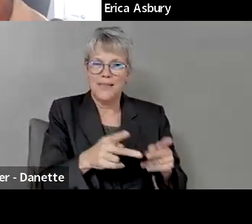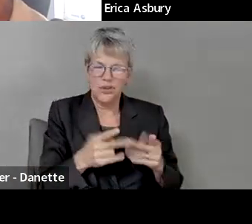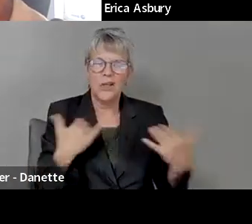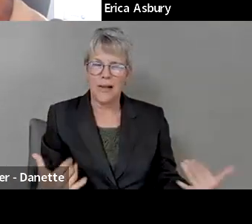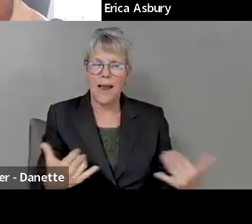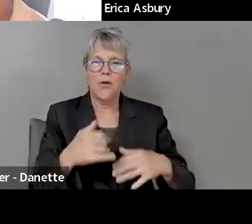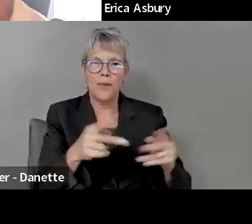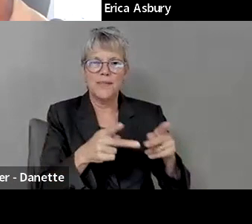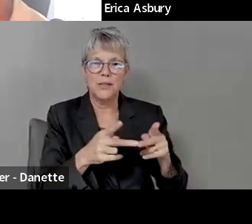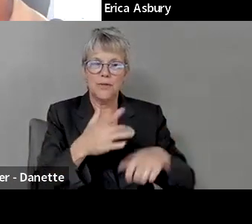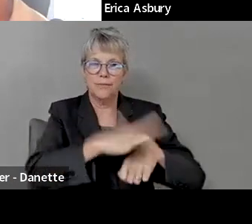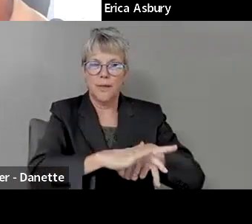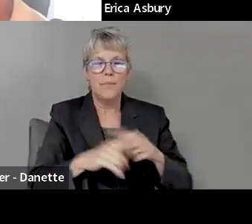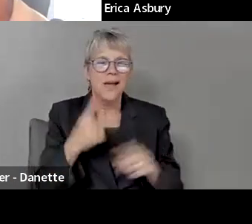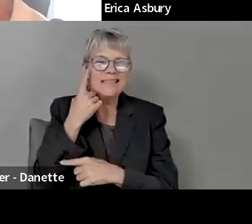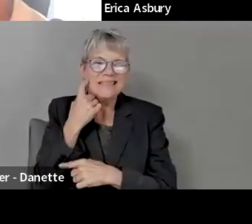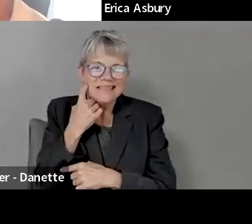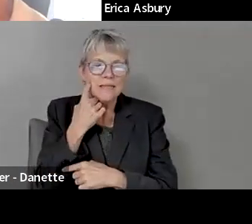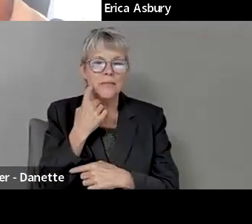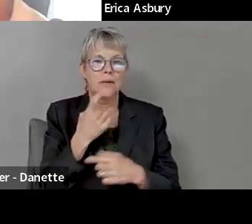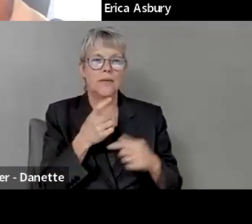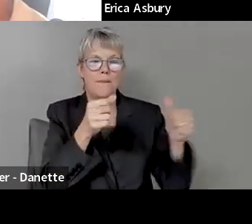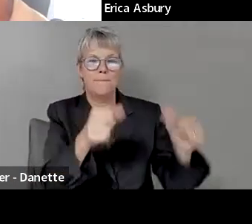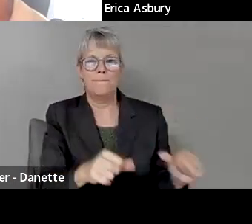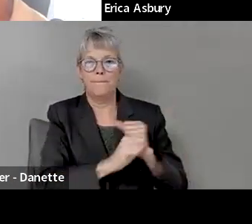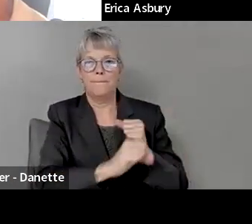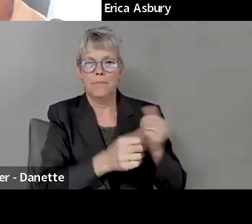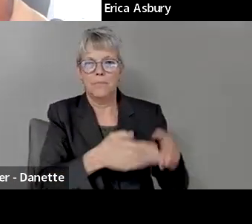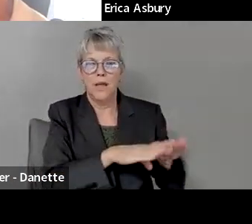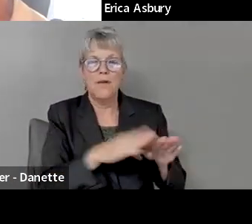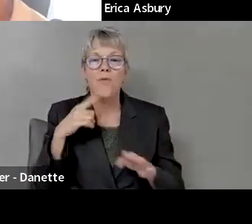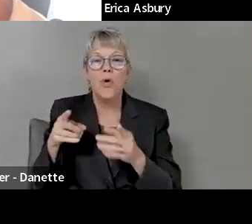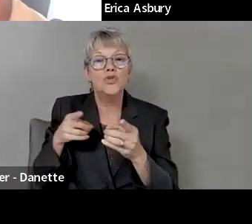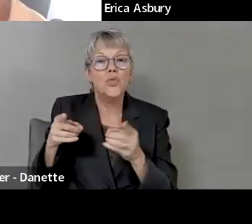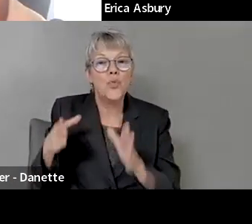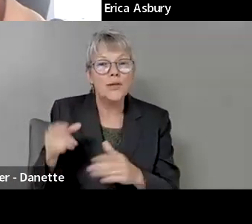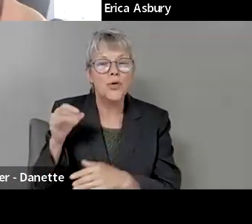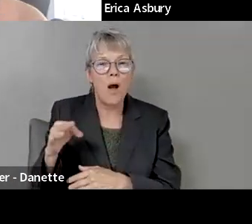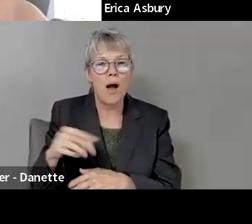Kelly Crosbie (she/her): that just closed actually for a director of quality, evaluation and analytics.